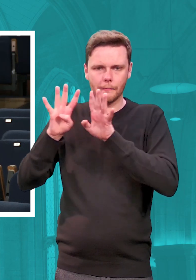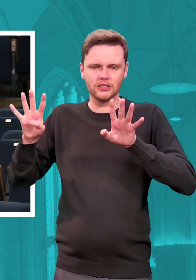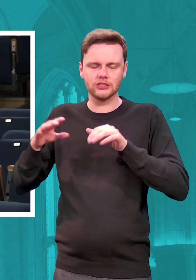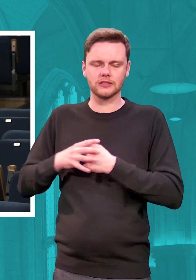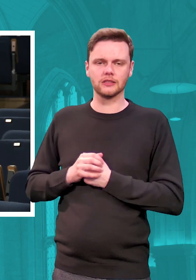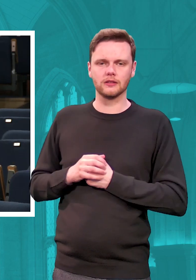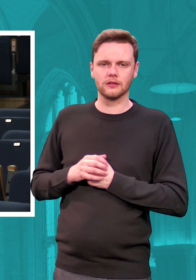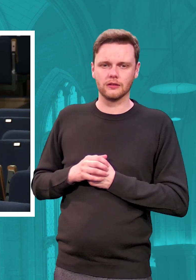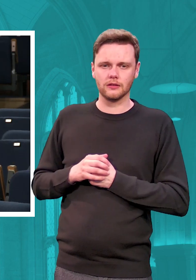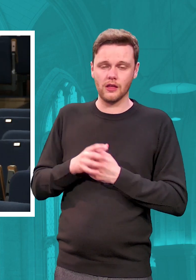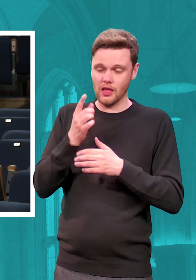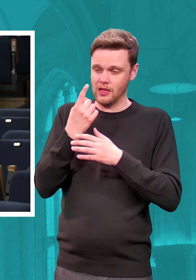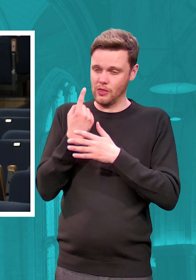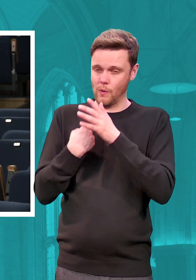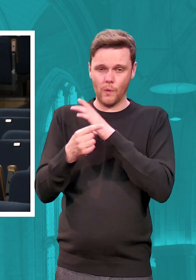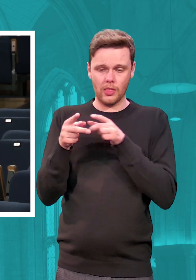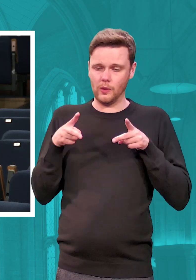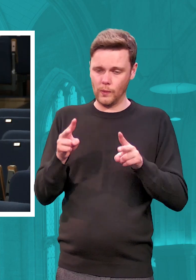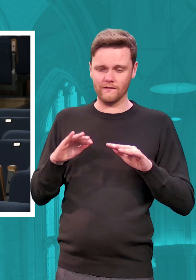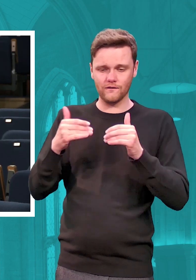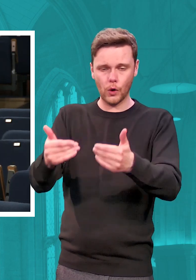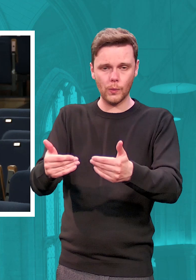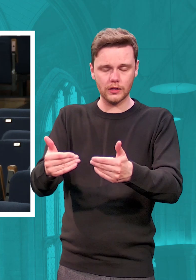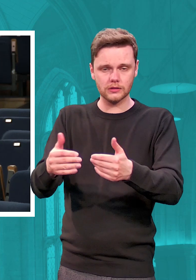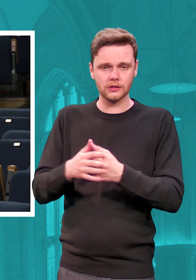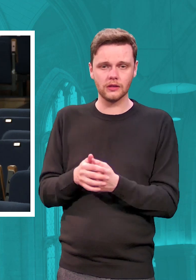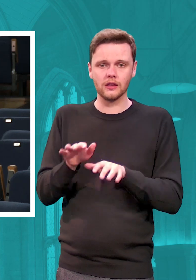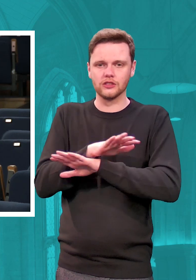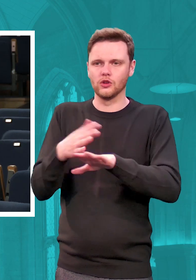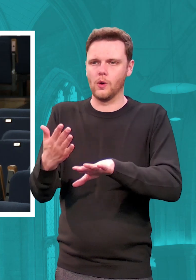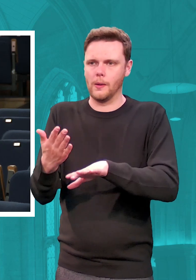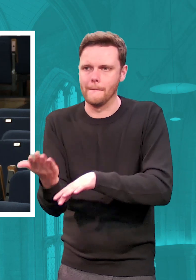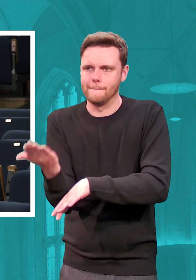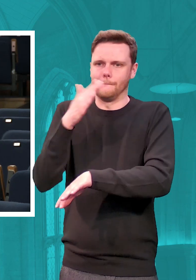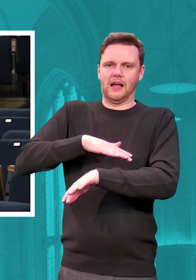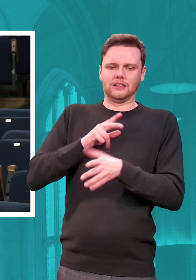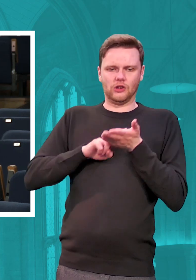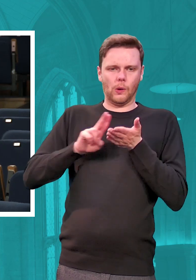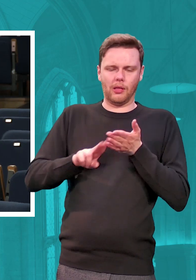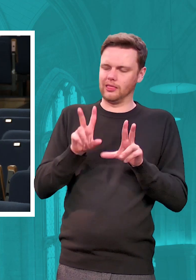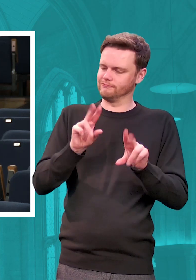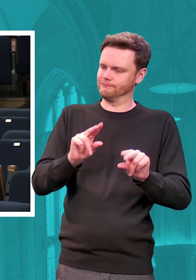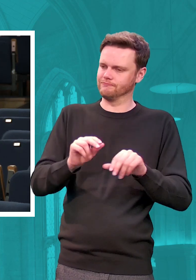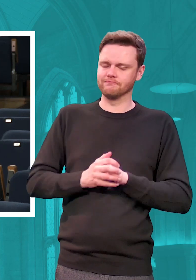And the only way forward is not back to normal, but it is on